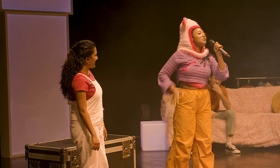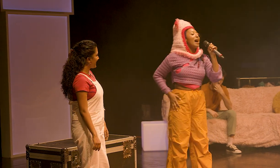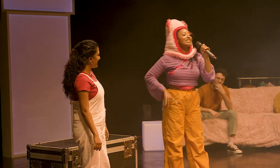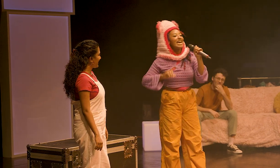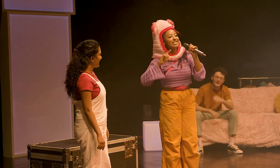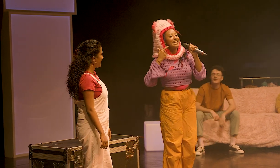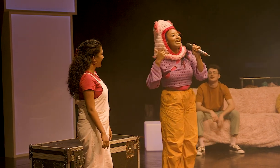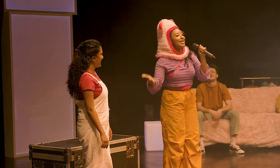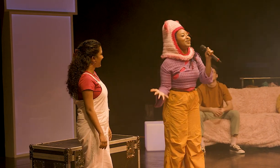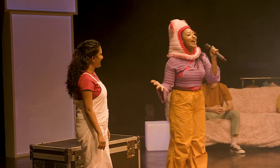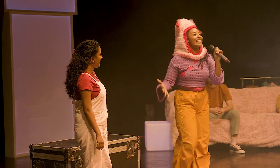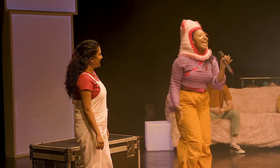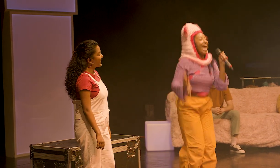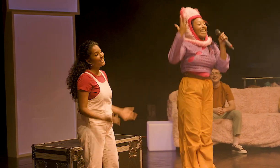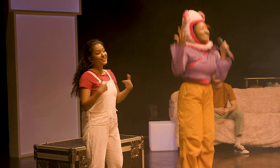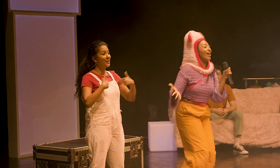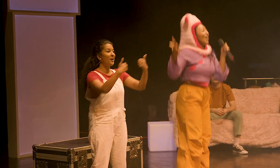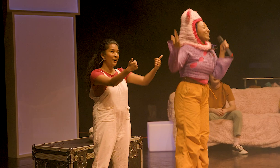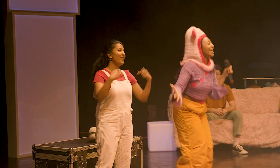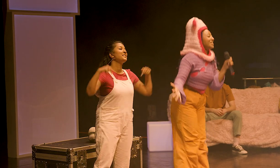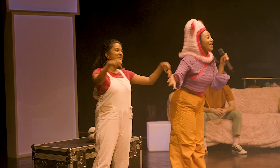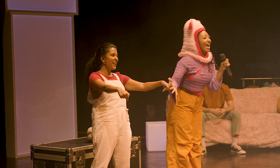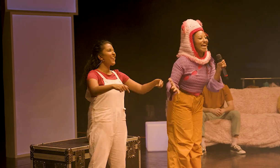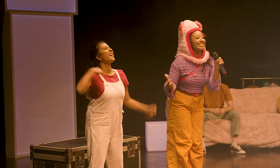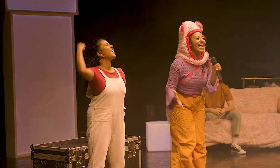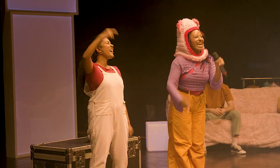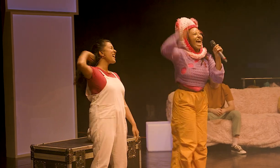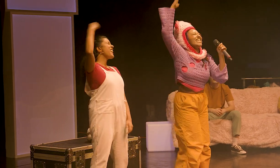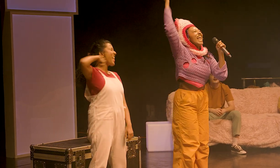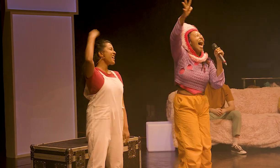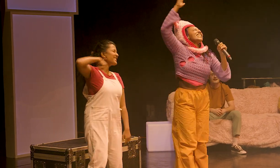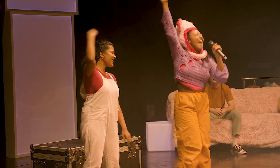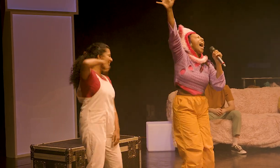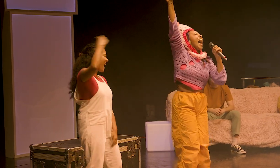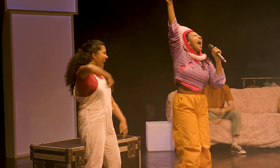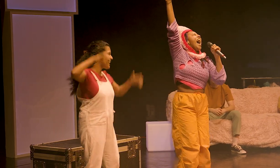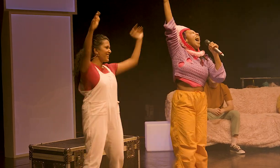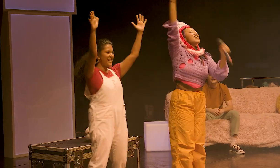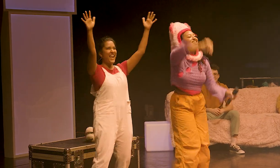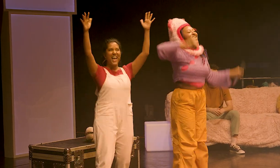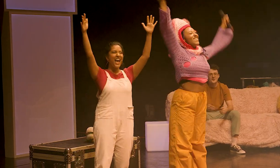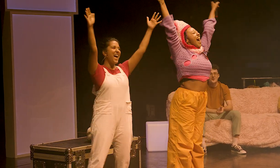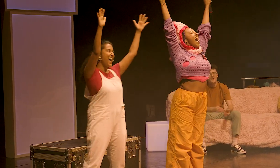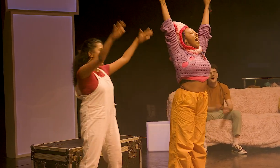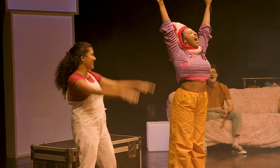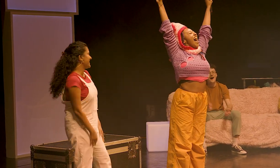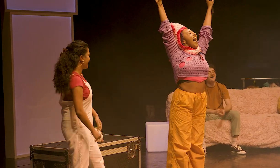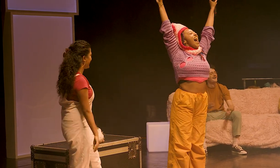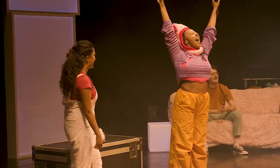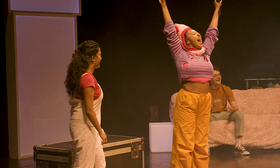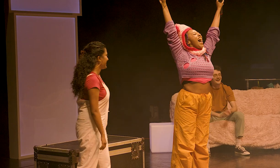pants and a cheeky grin! It's so good to be here today in London!